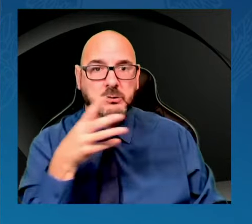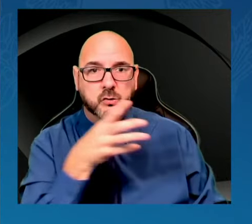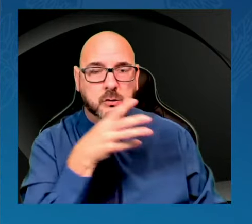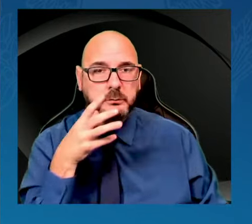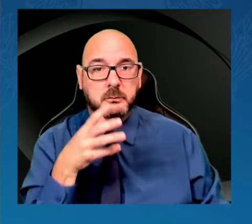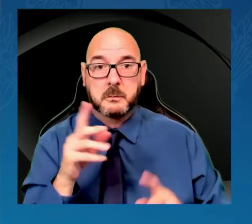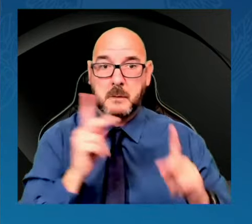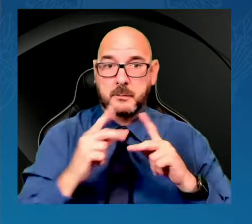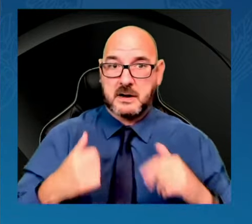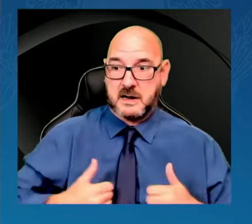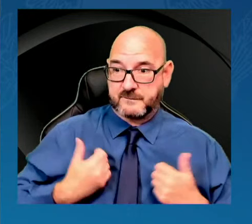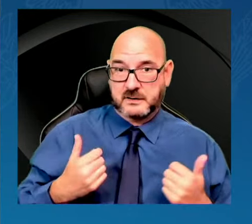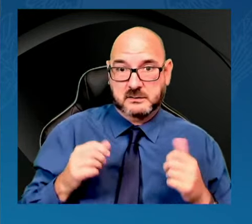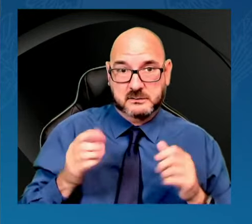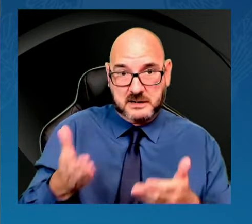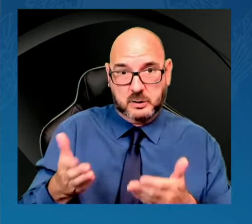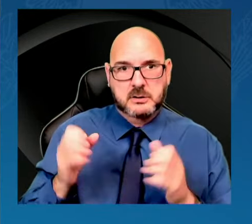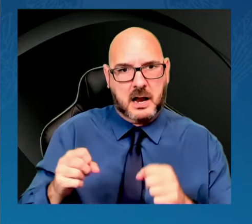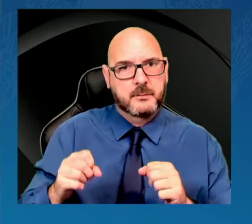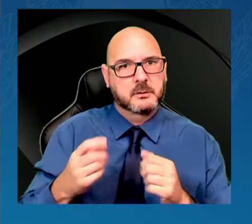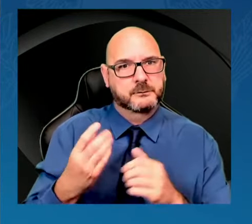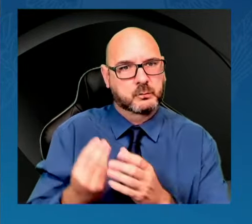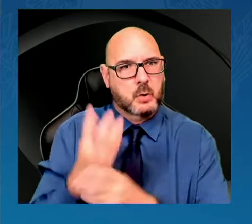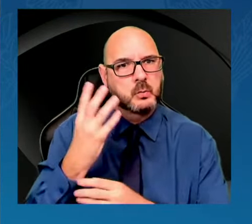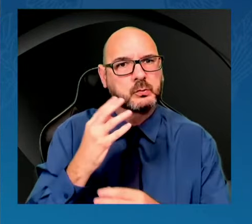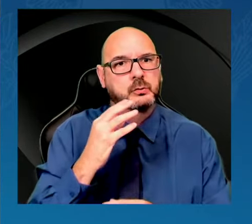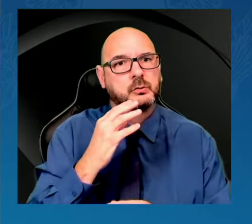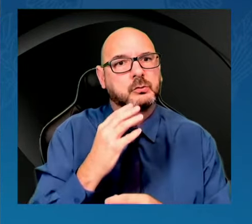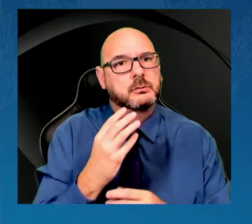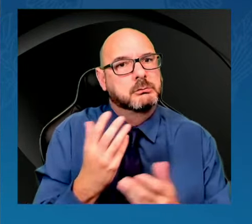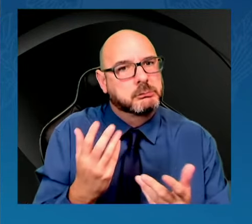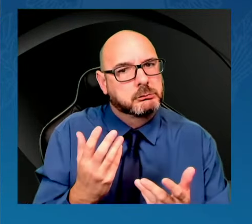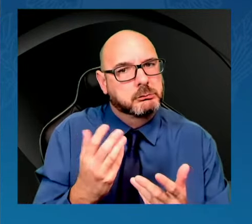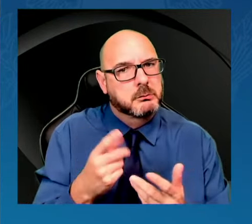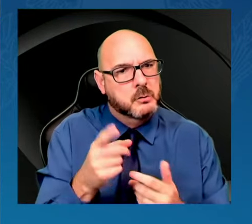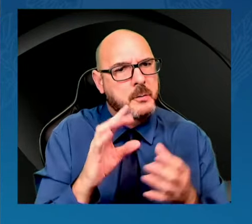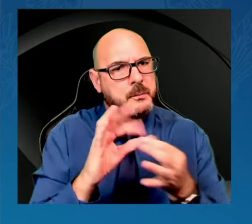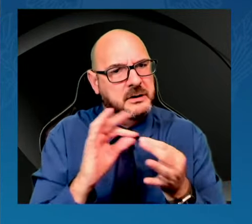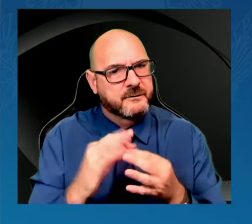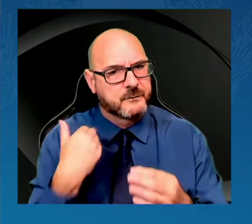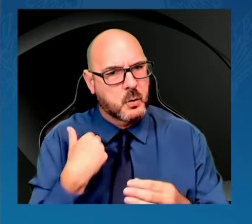the congressmember mentioned the point about national security and the interconnection